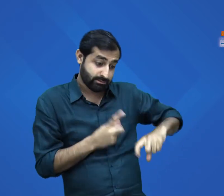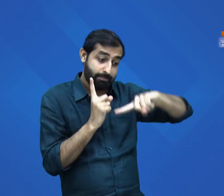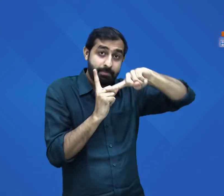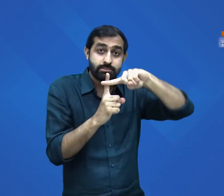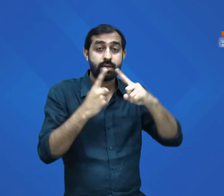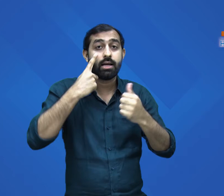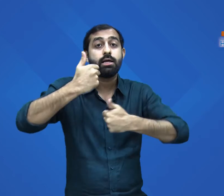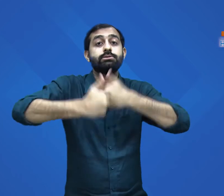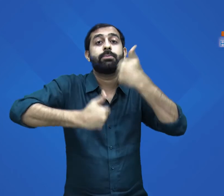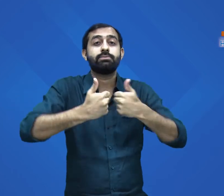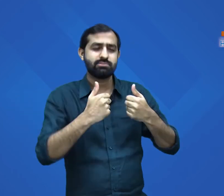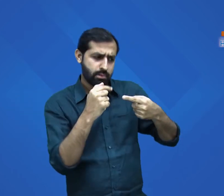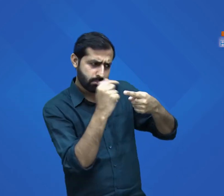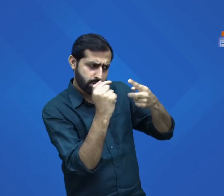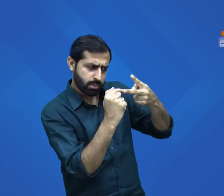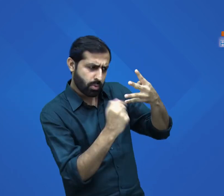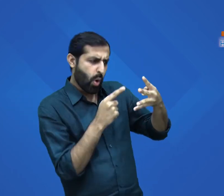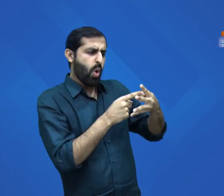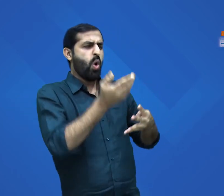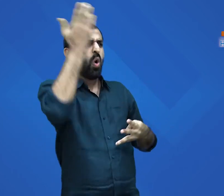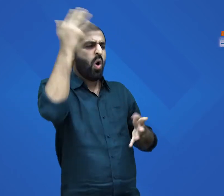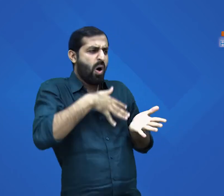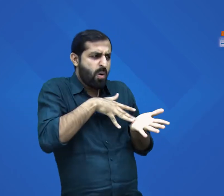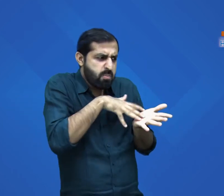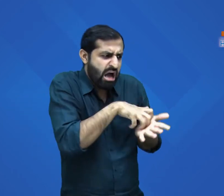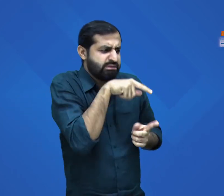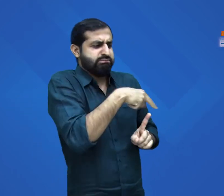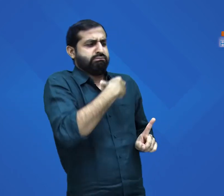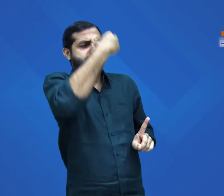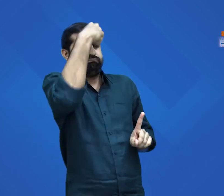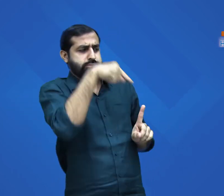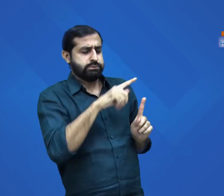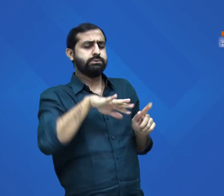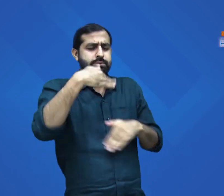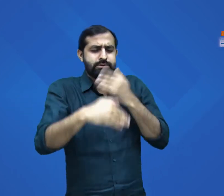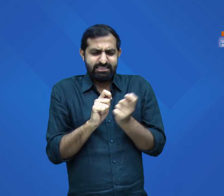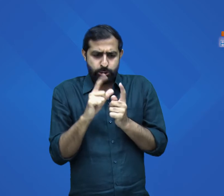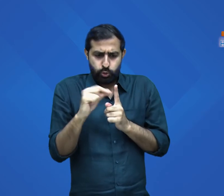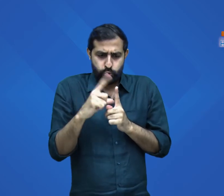Also, it is the examination of our conscious thoughts and feelings. This helps us